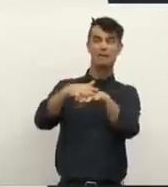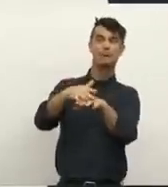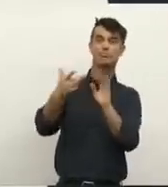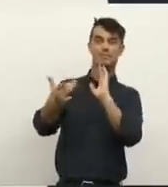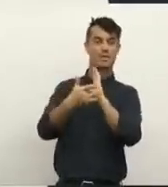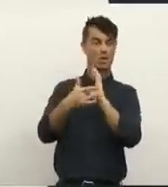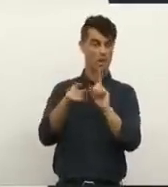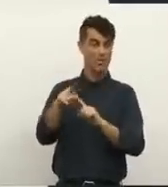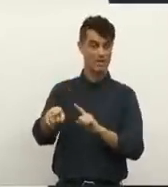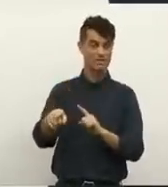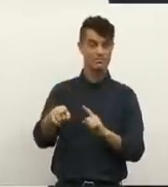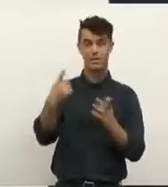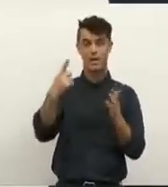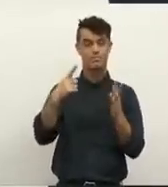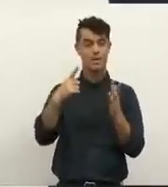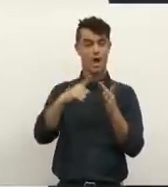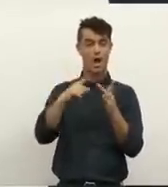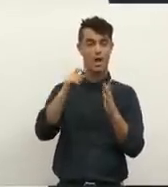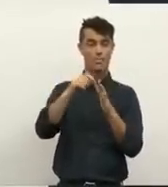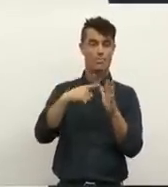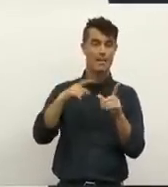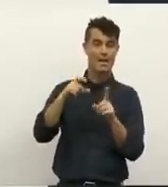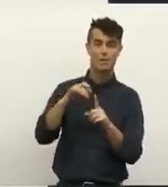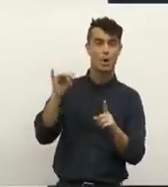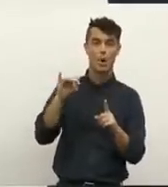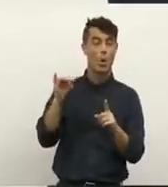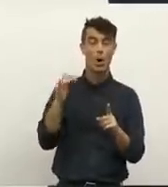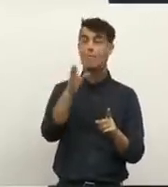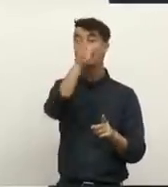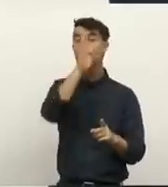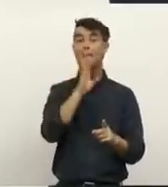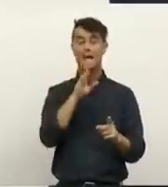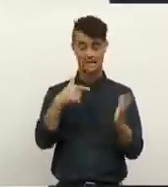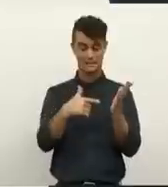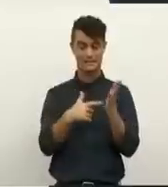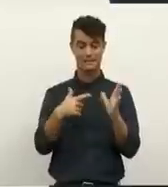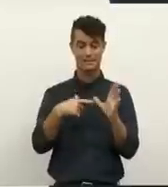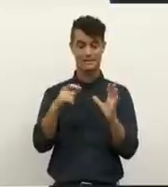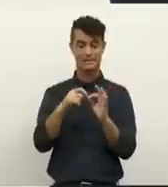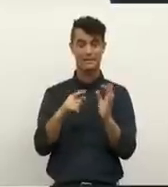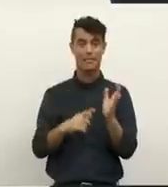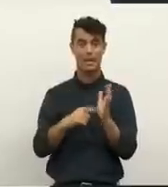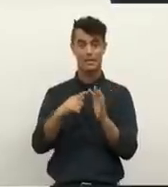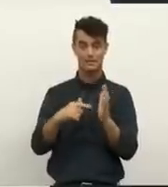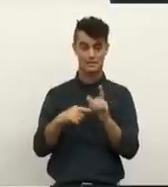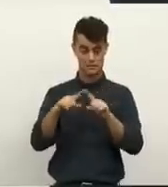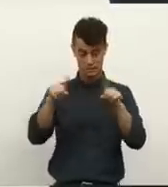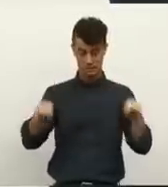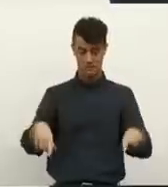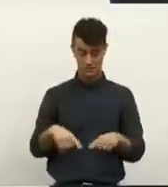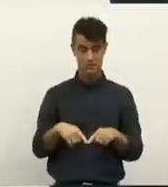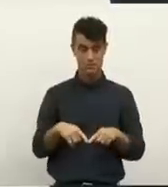or tablets - if we stick away from being brand specific - a tablet type solution will often run the app